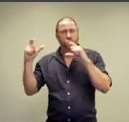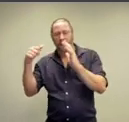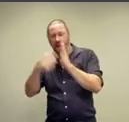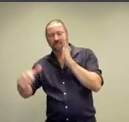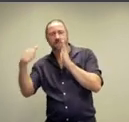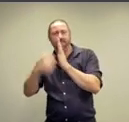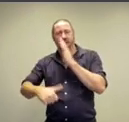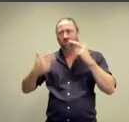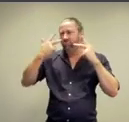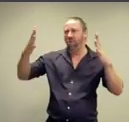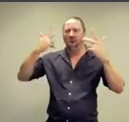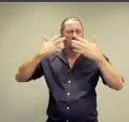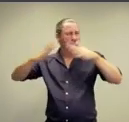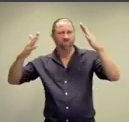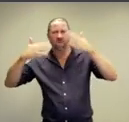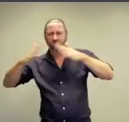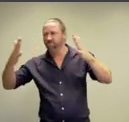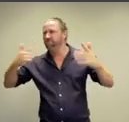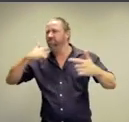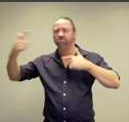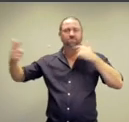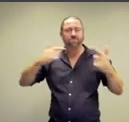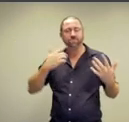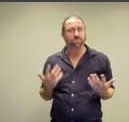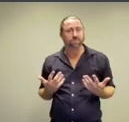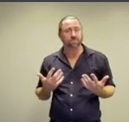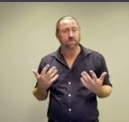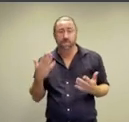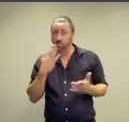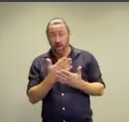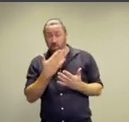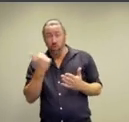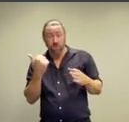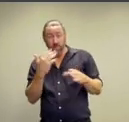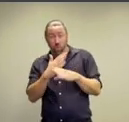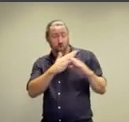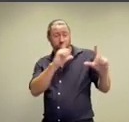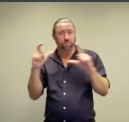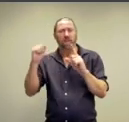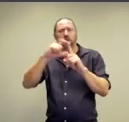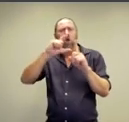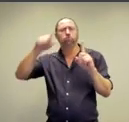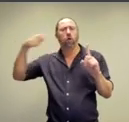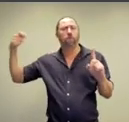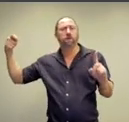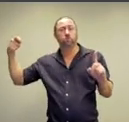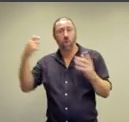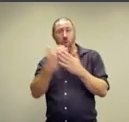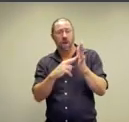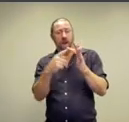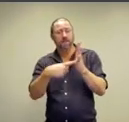images of leather wear culture and his body of work around this is actually quite beautiful. There's a really great documentary on